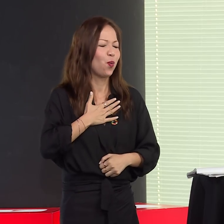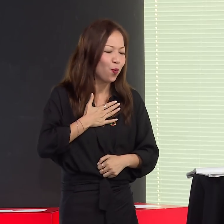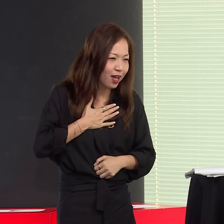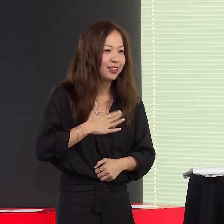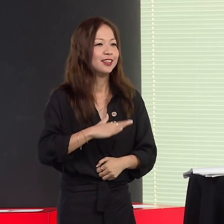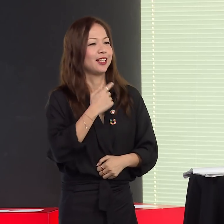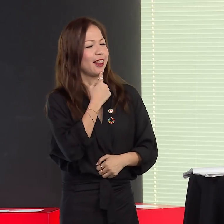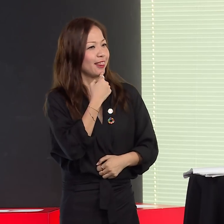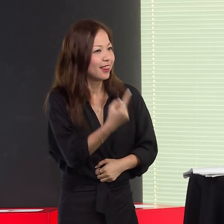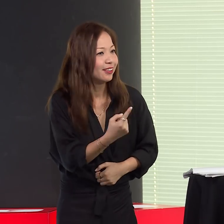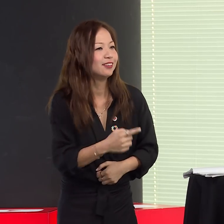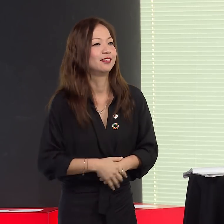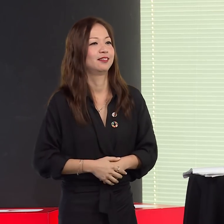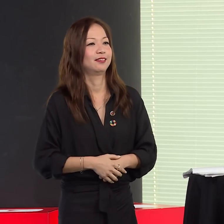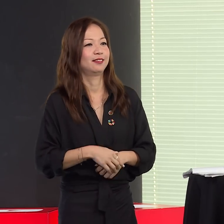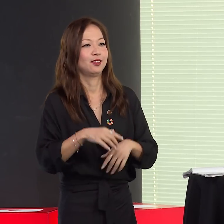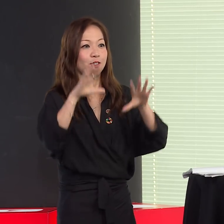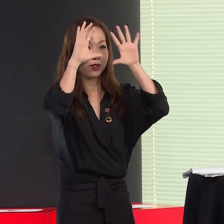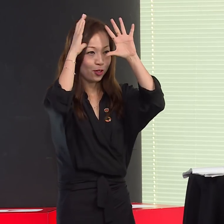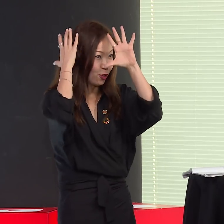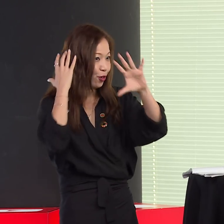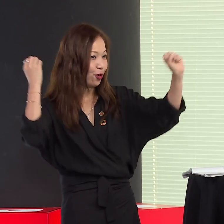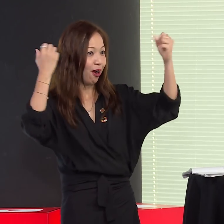Thank you so much for that presentation.